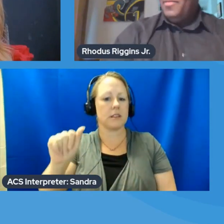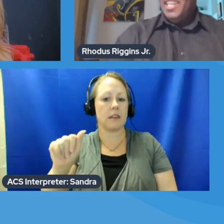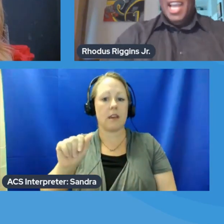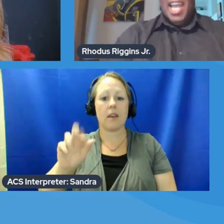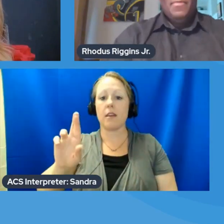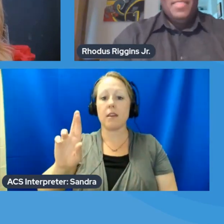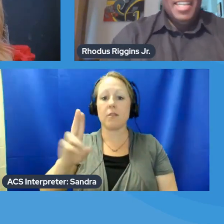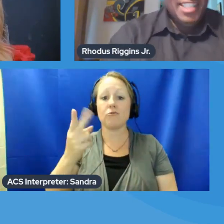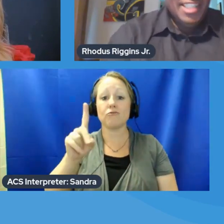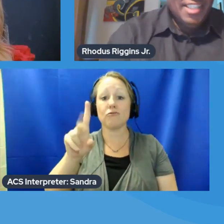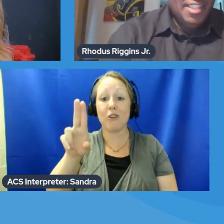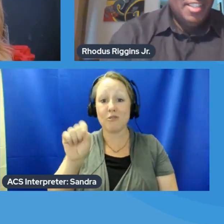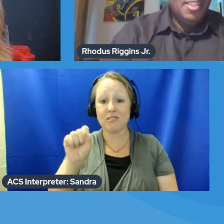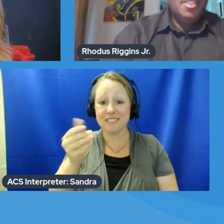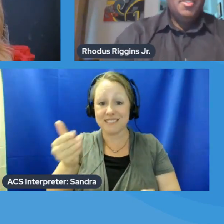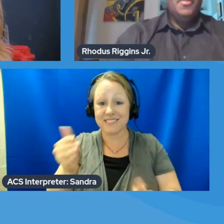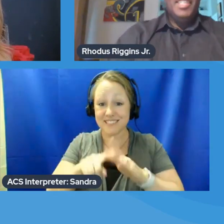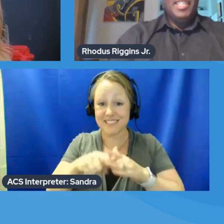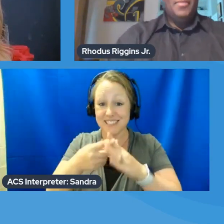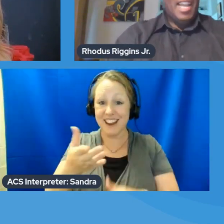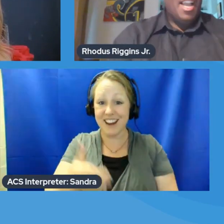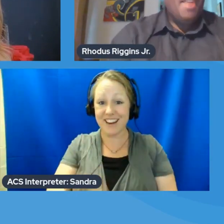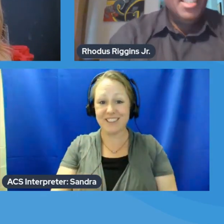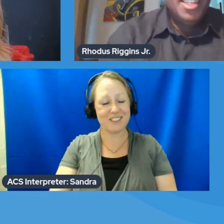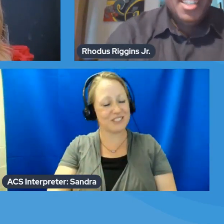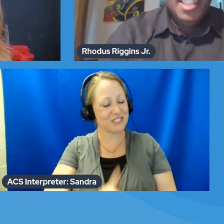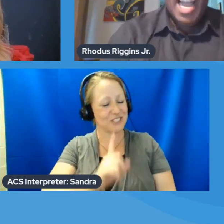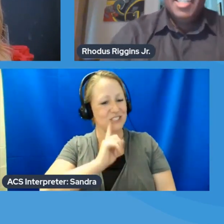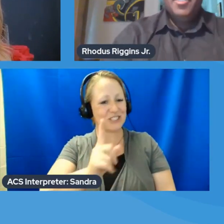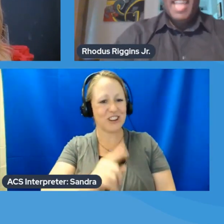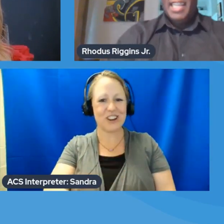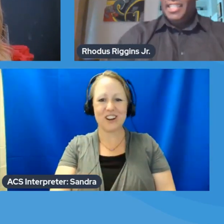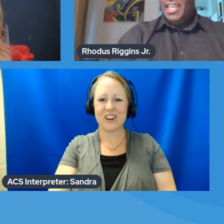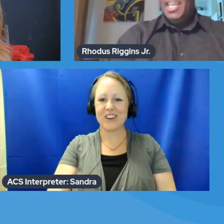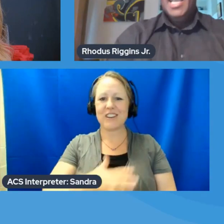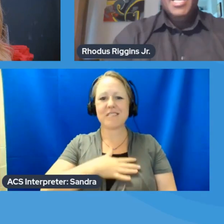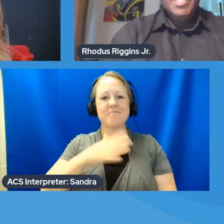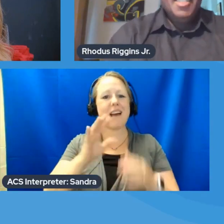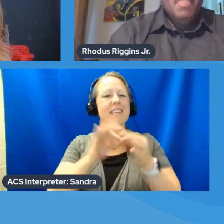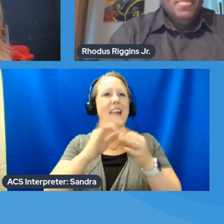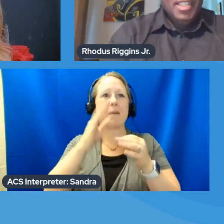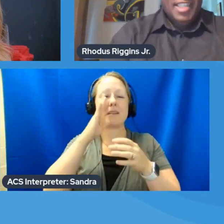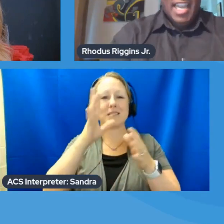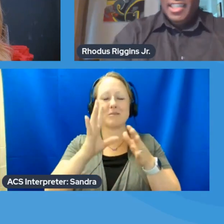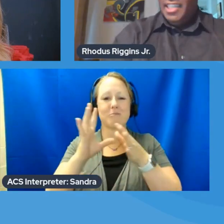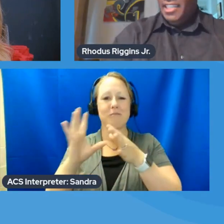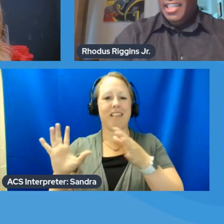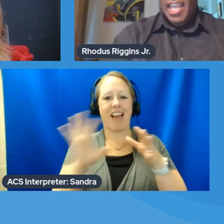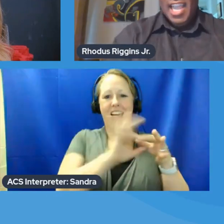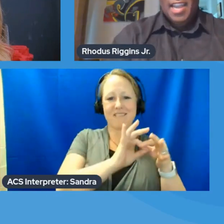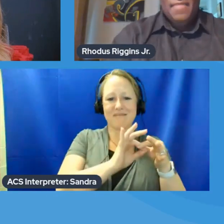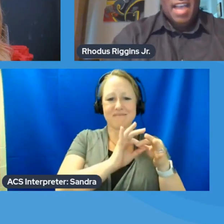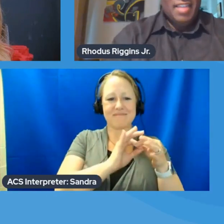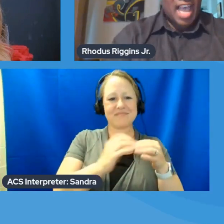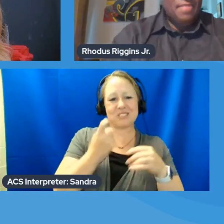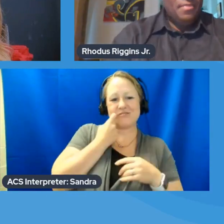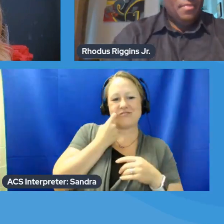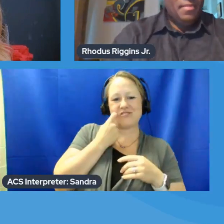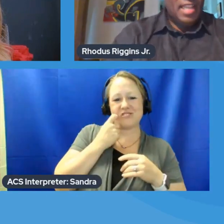I'd be happy because my comments are gonna tie so nicely to what Ms. Chih-lng just said about